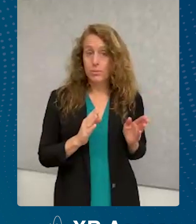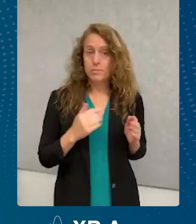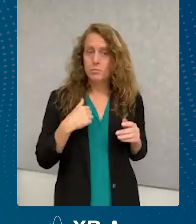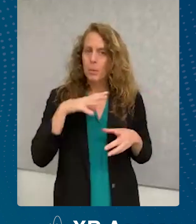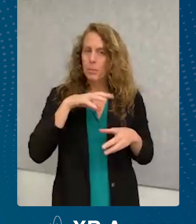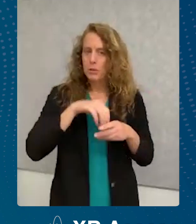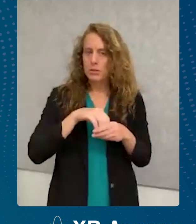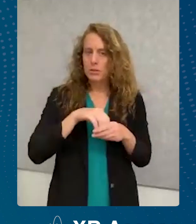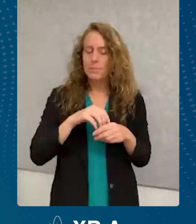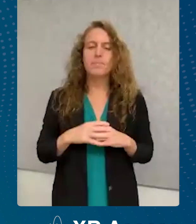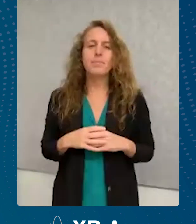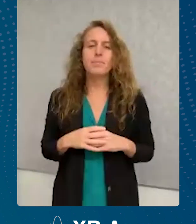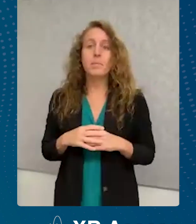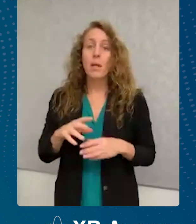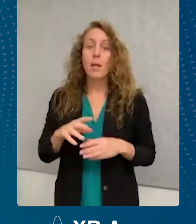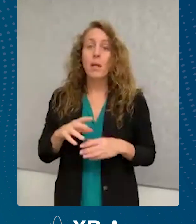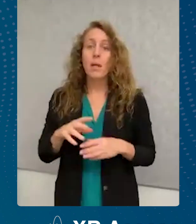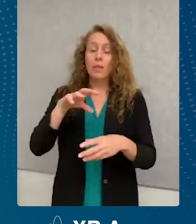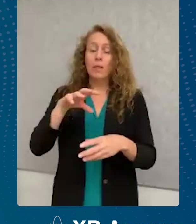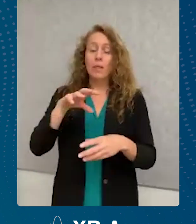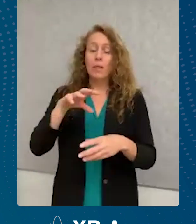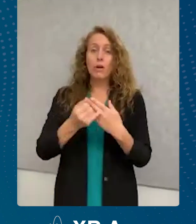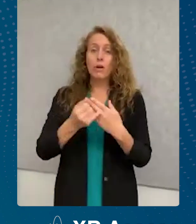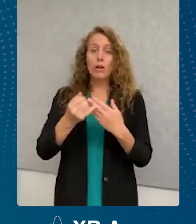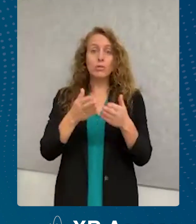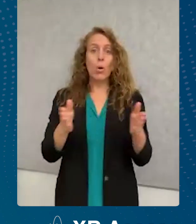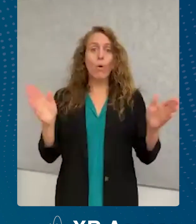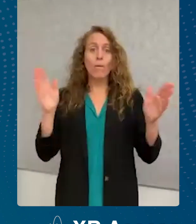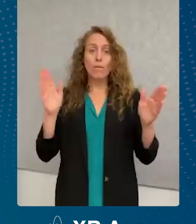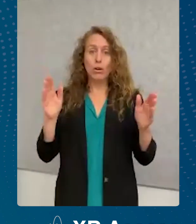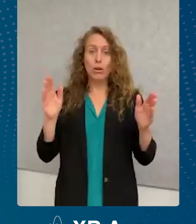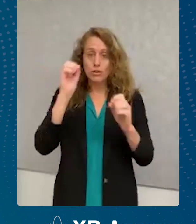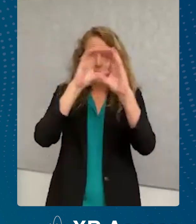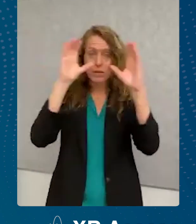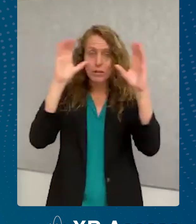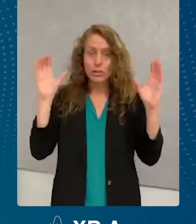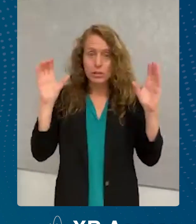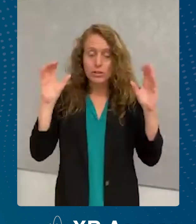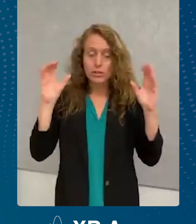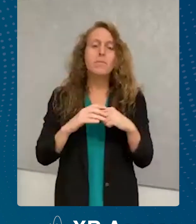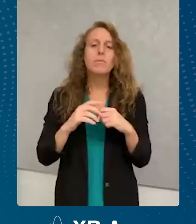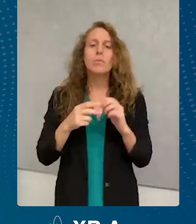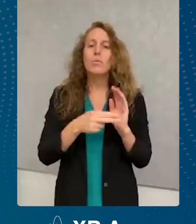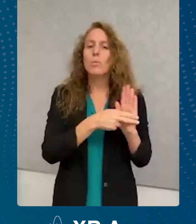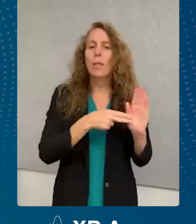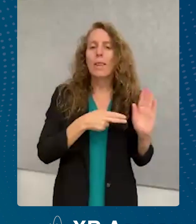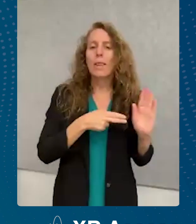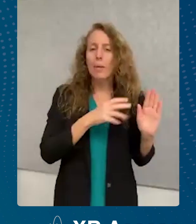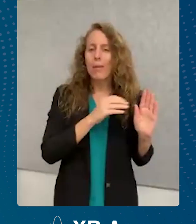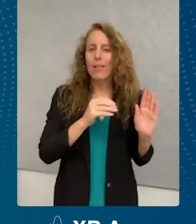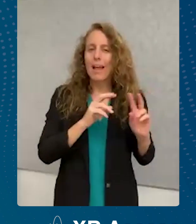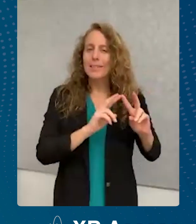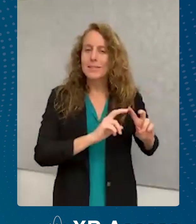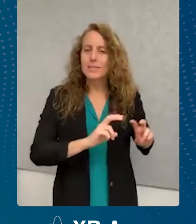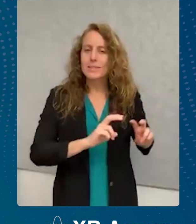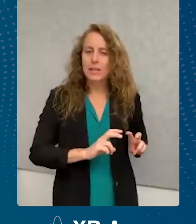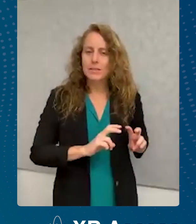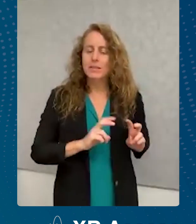The project's overarching vision is to label and assess sidewalk accessibility